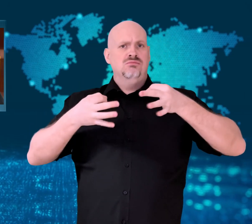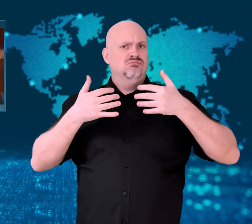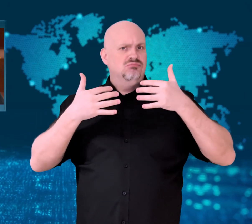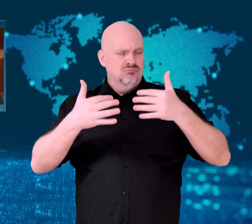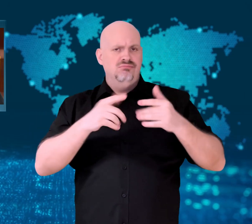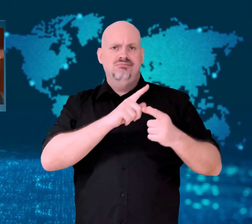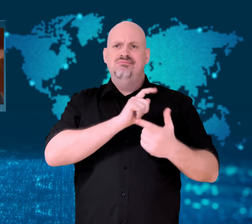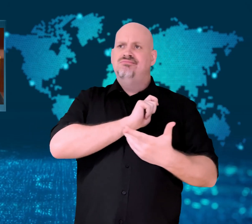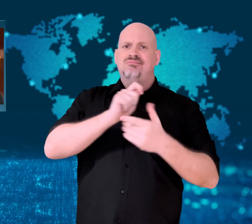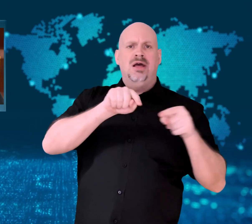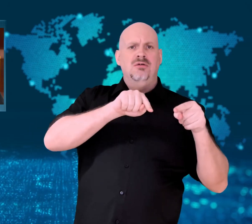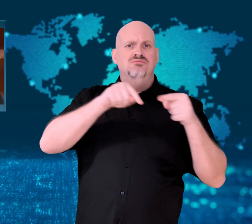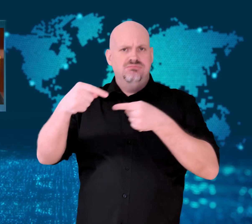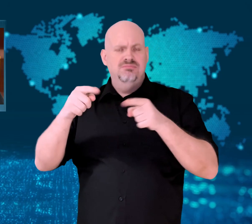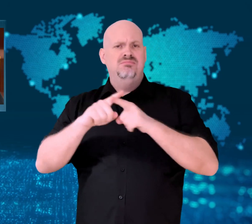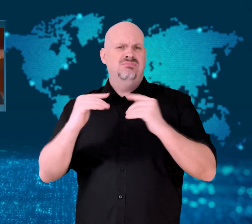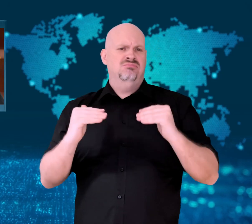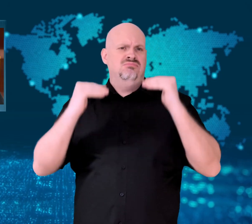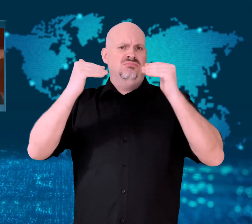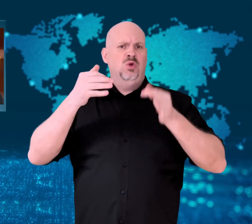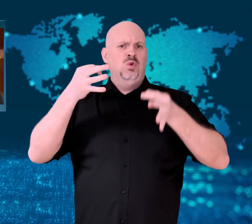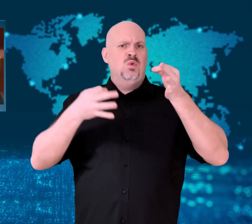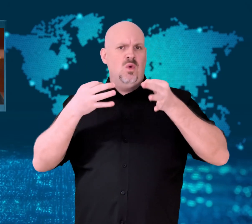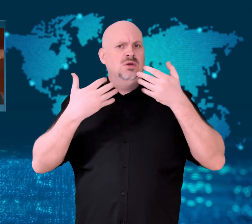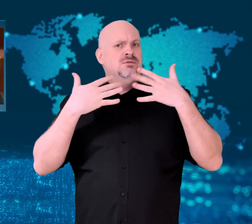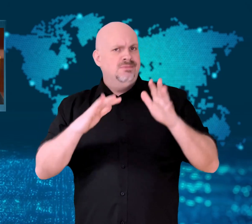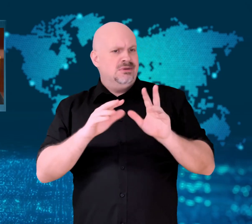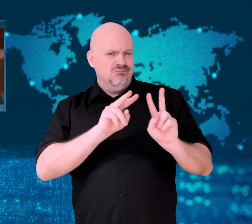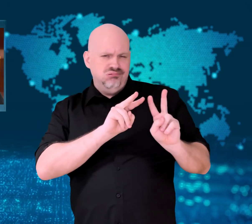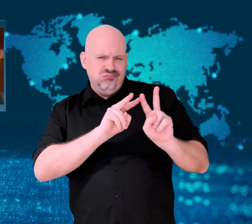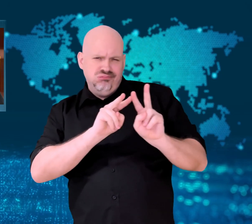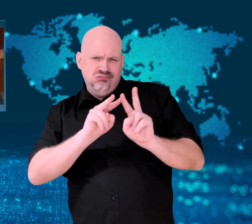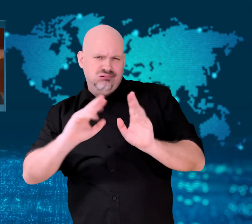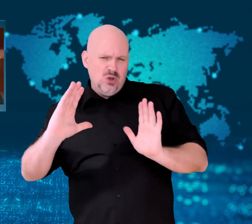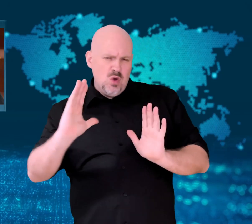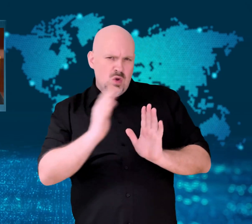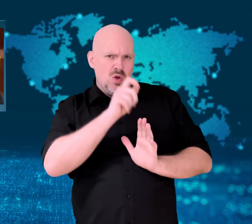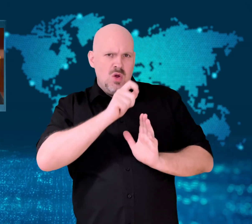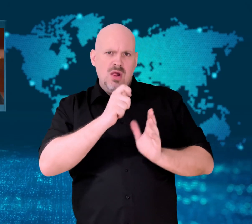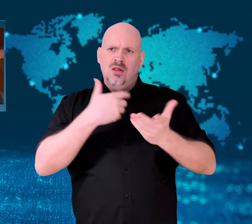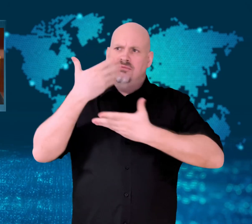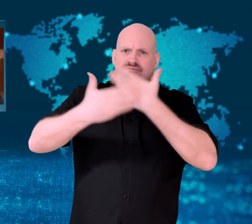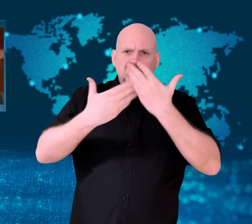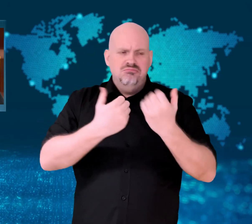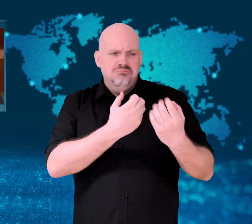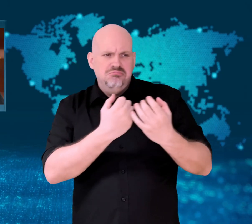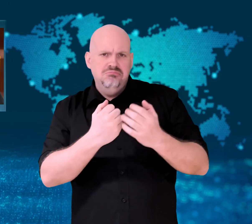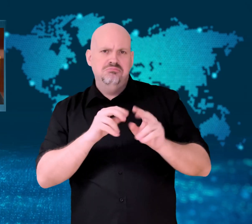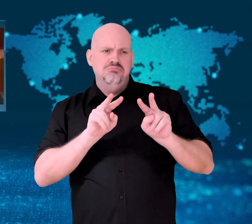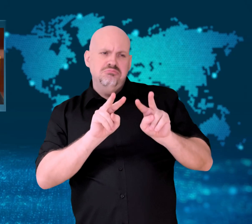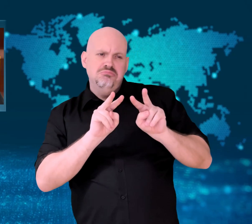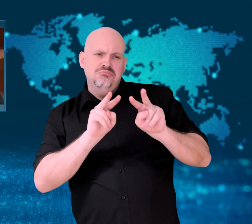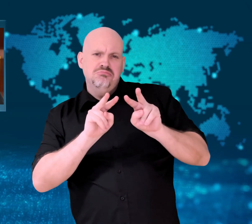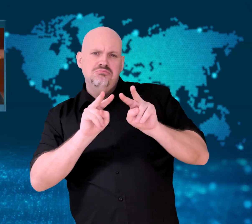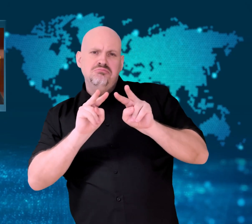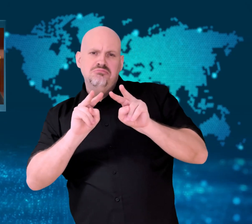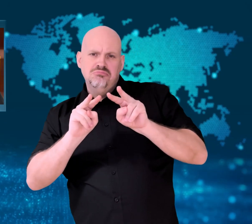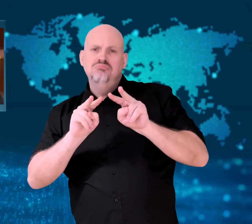The country’s court of appeals and the supreme court heard the cases